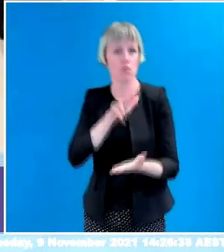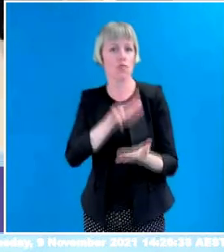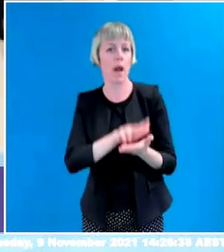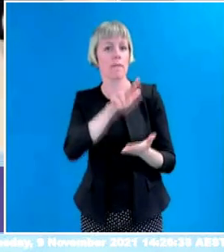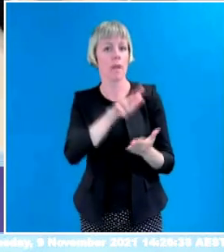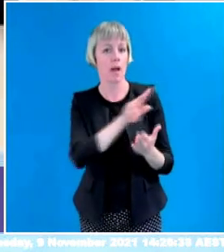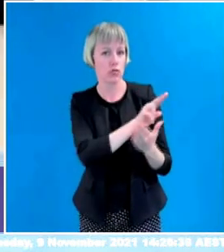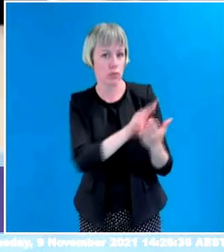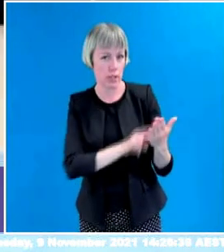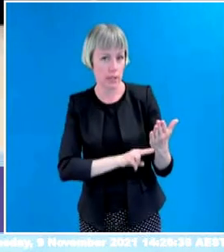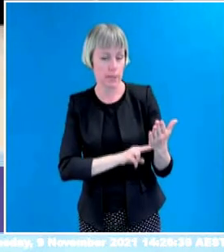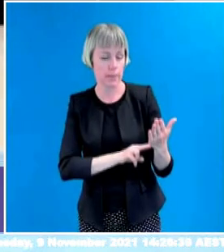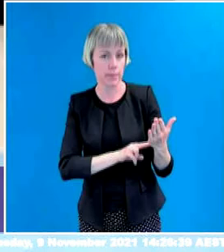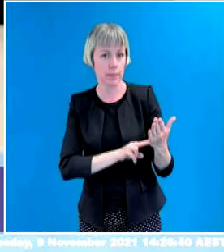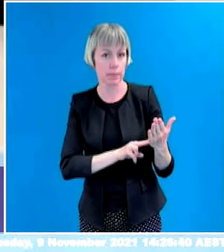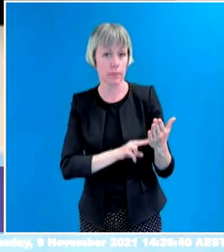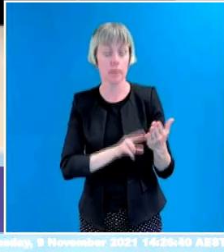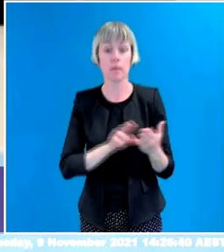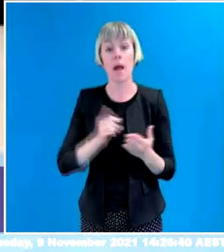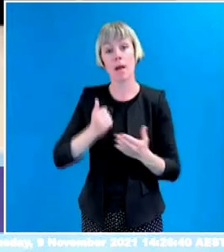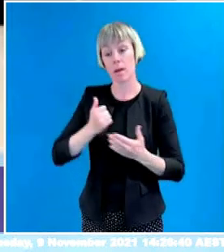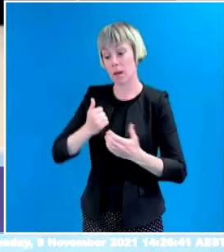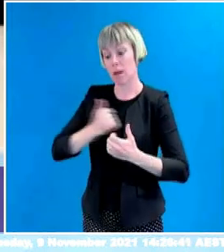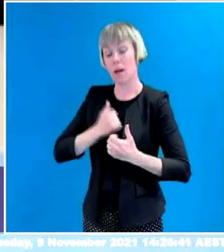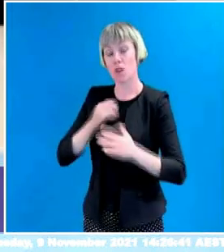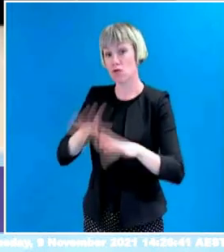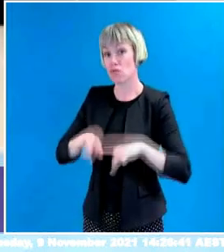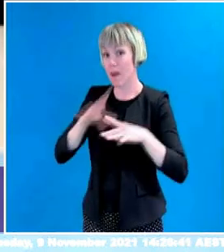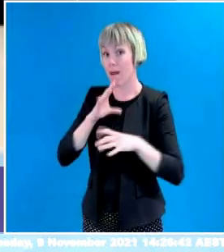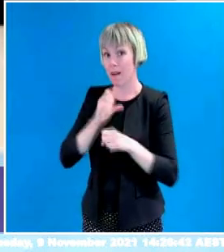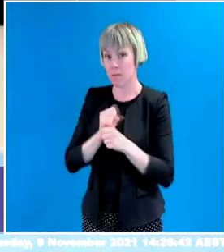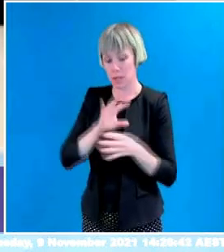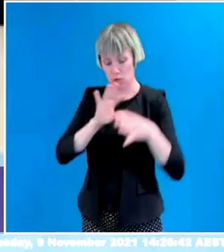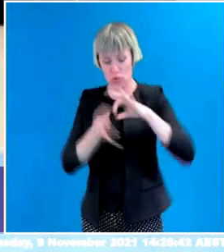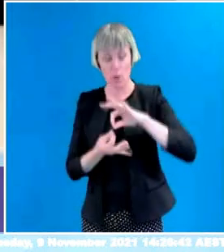interpretive declaration transparently shows how we are trying --- how we